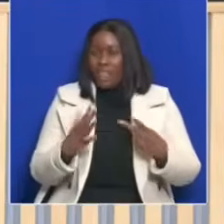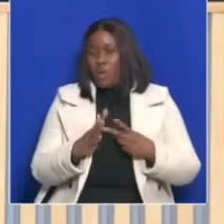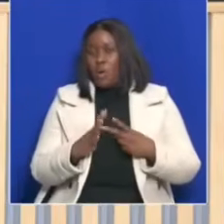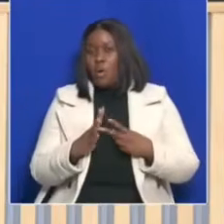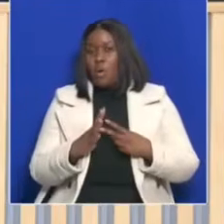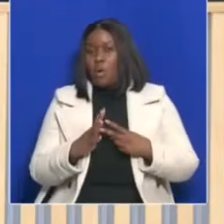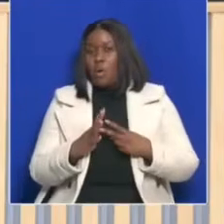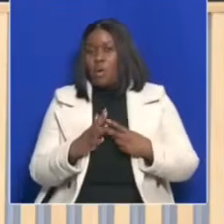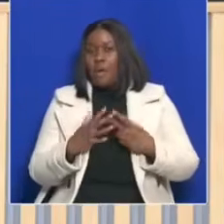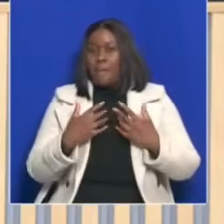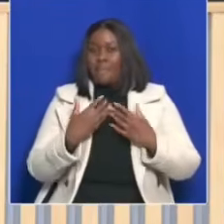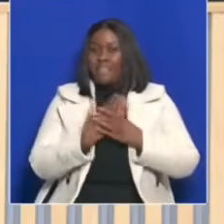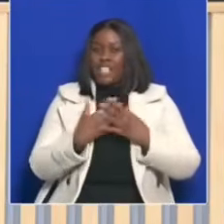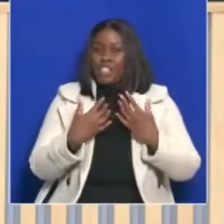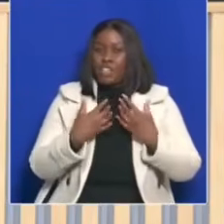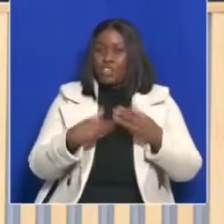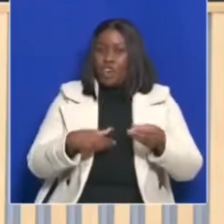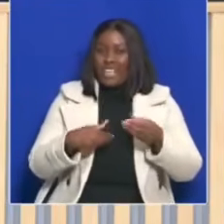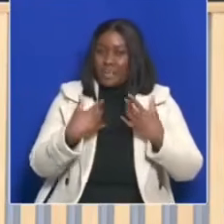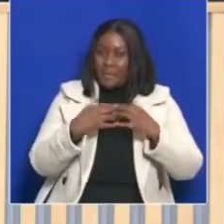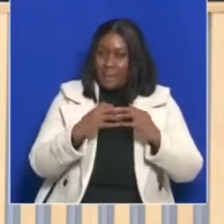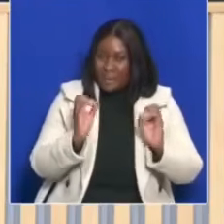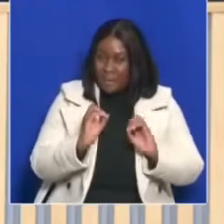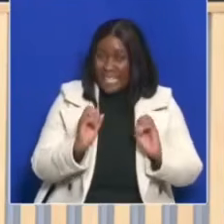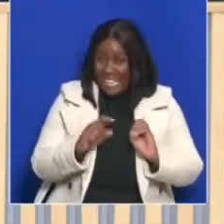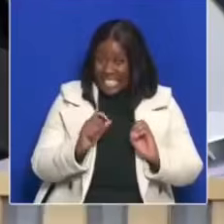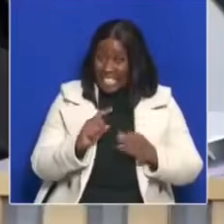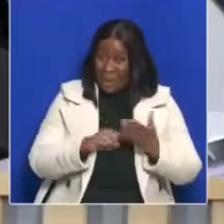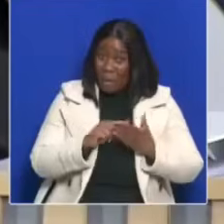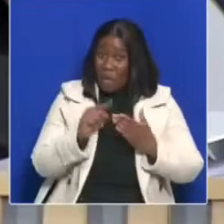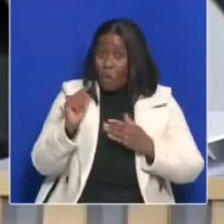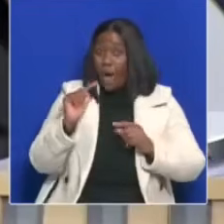is that the crit if it is is that a criticism that you are raising? Now commissioner in the